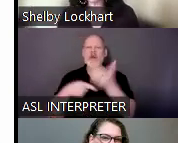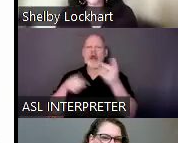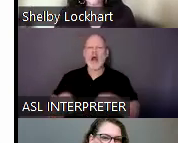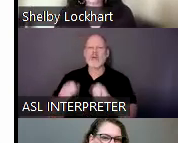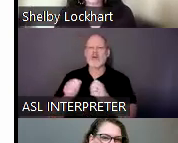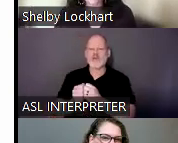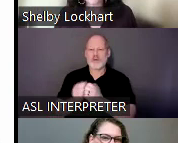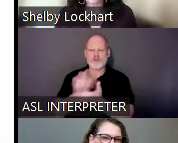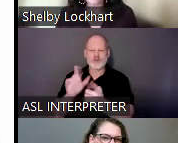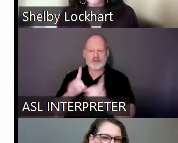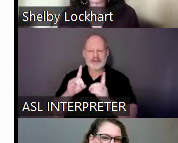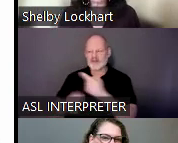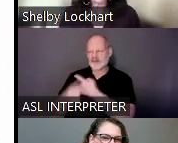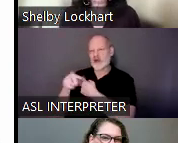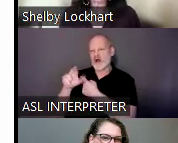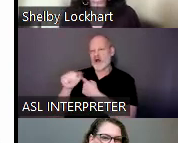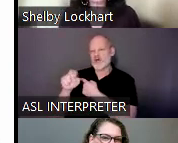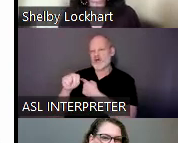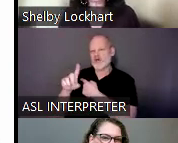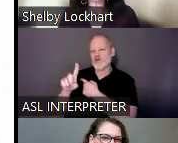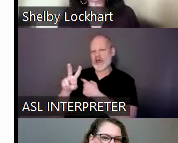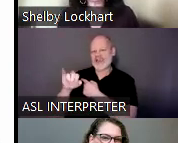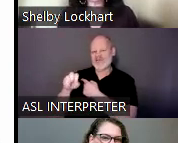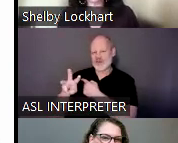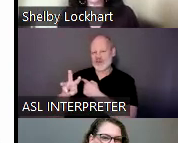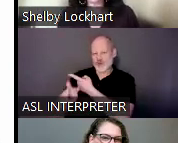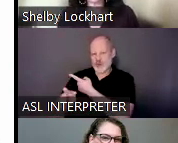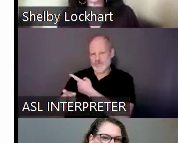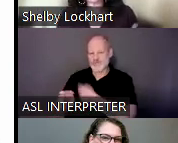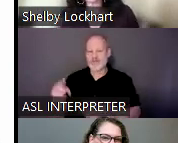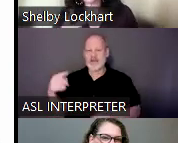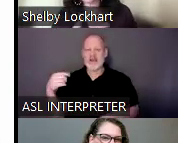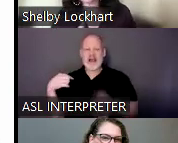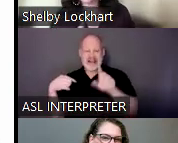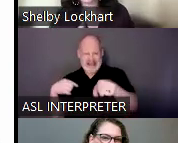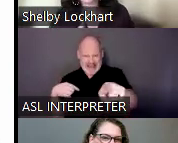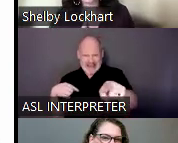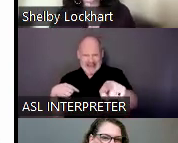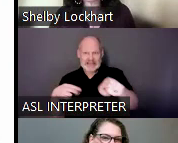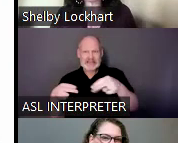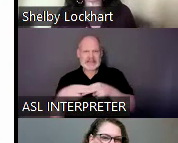went out and it was less about why aren't students coming. This was centered on the